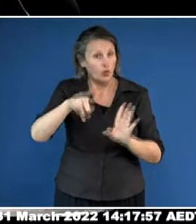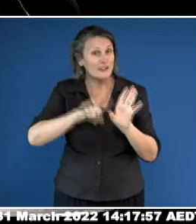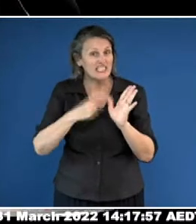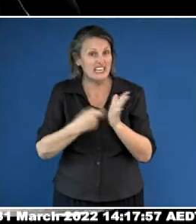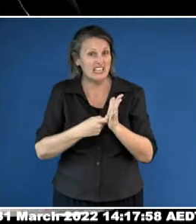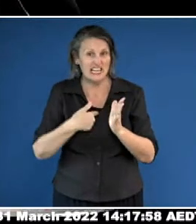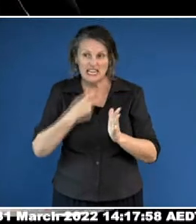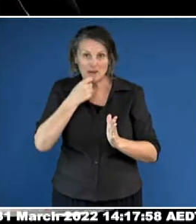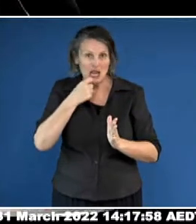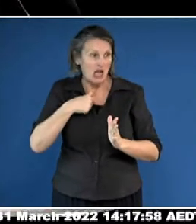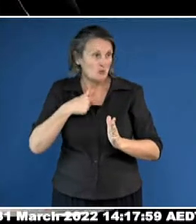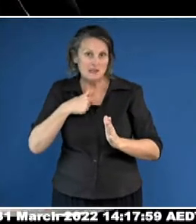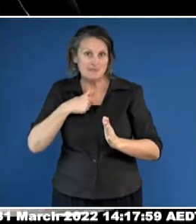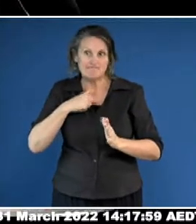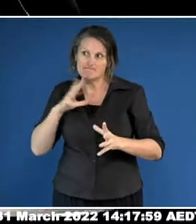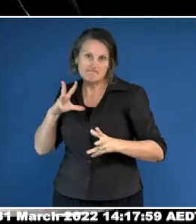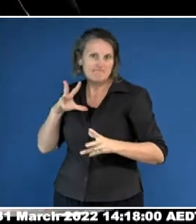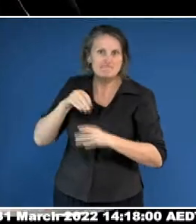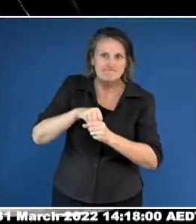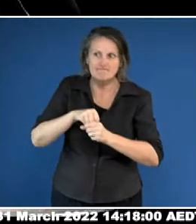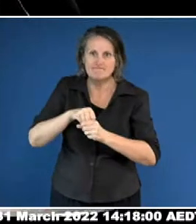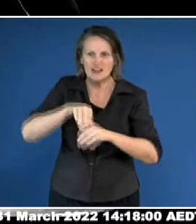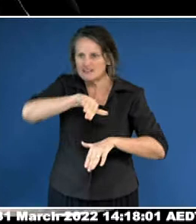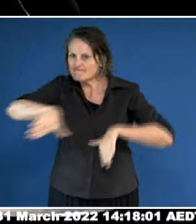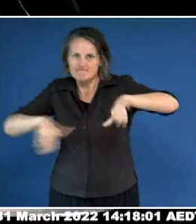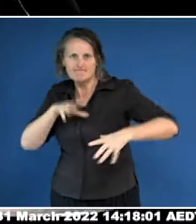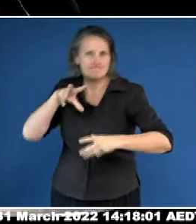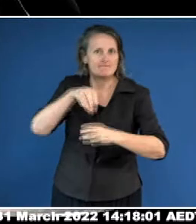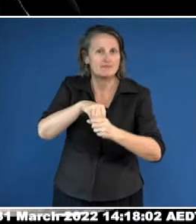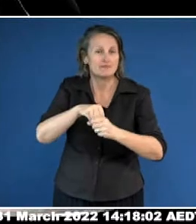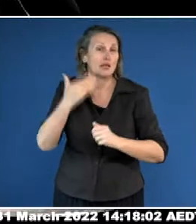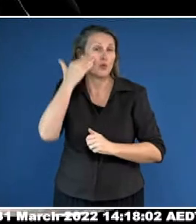the mainstream women's movement and also to be better recognised within the disability rights movement as well.